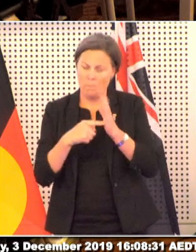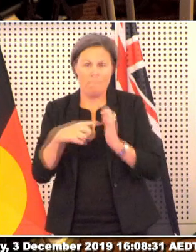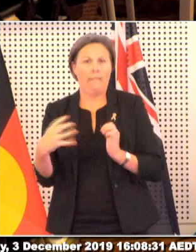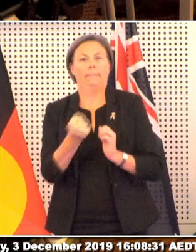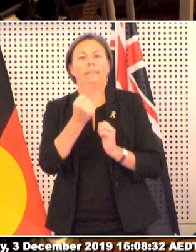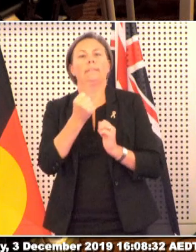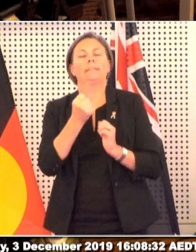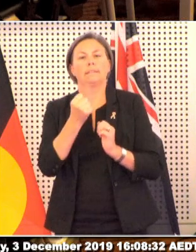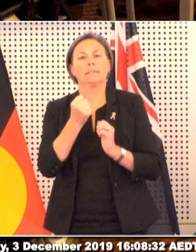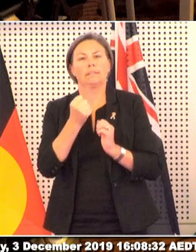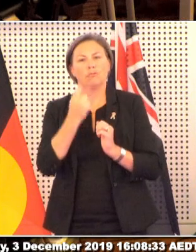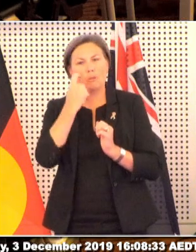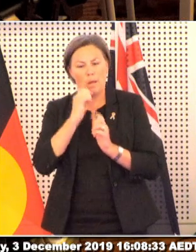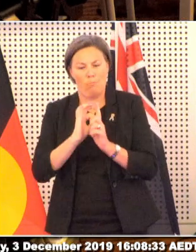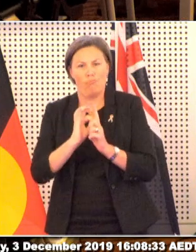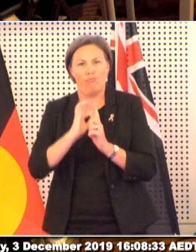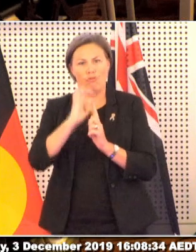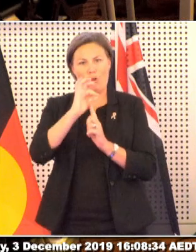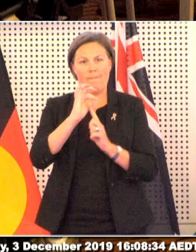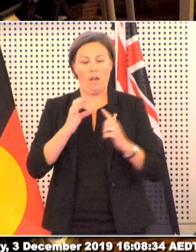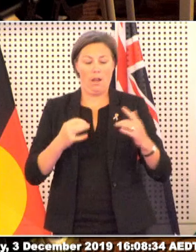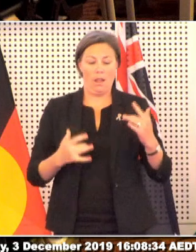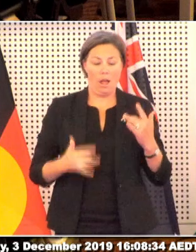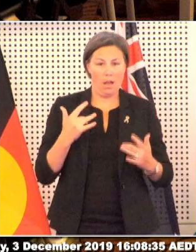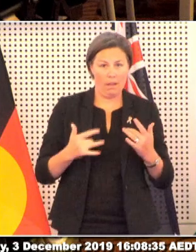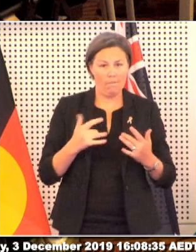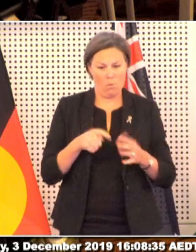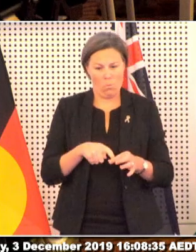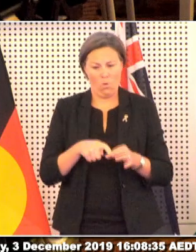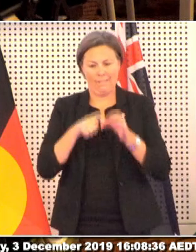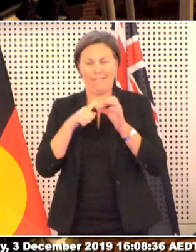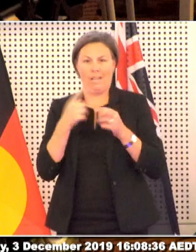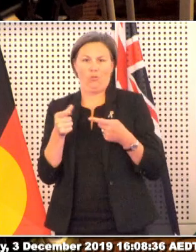life and the choices for people with disability living in group homes?